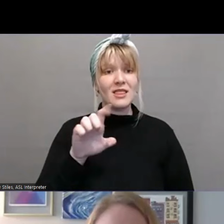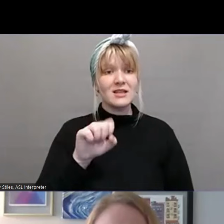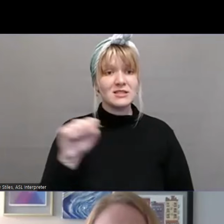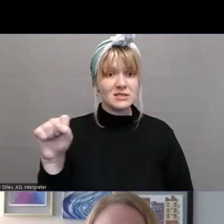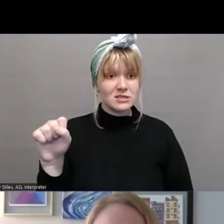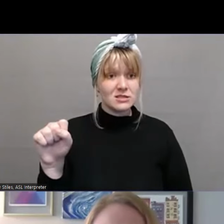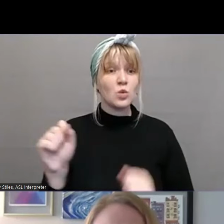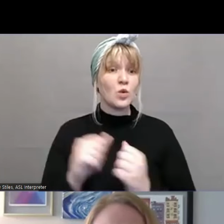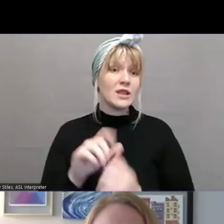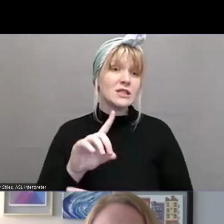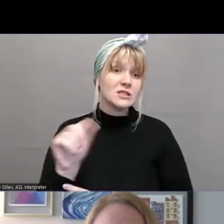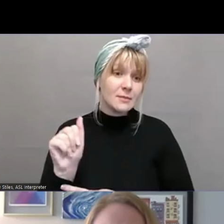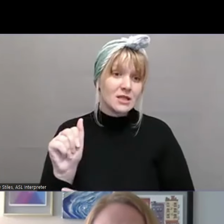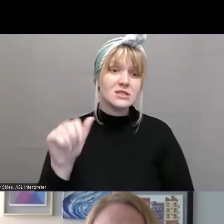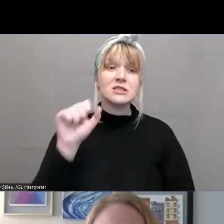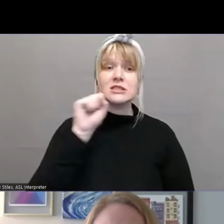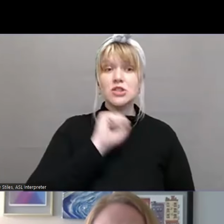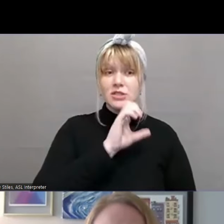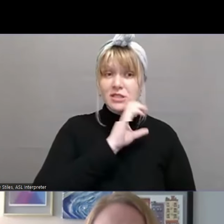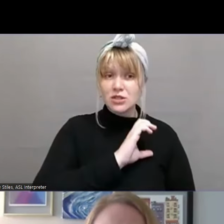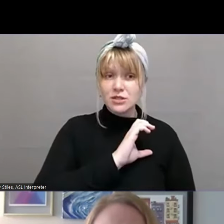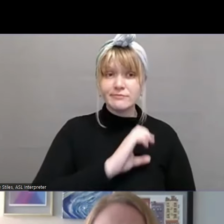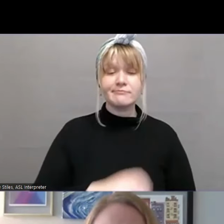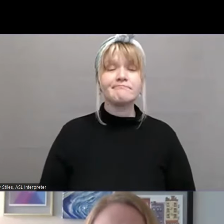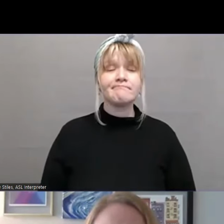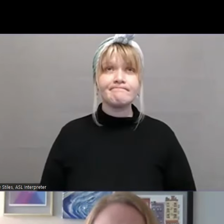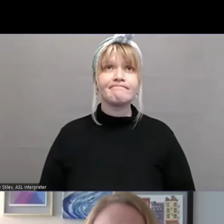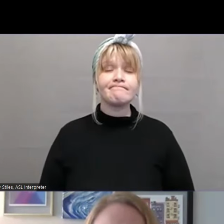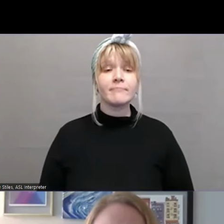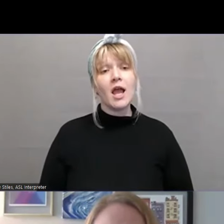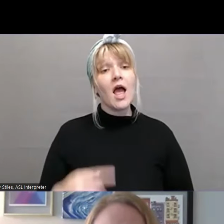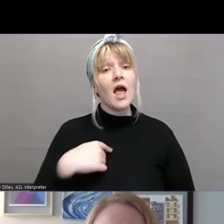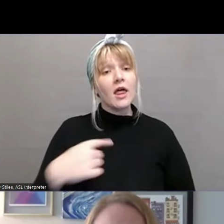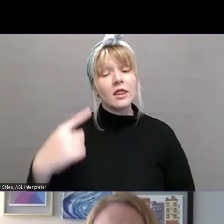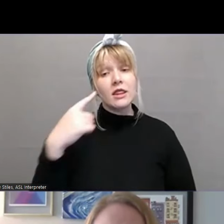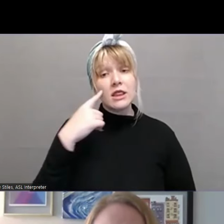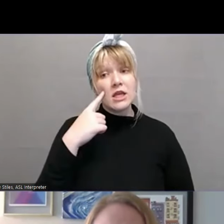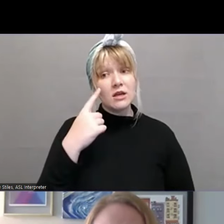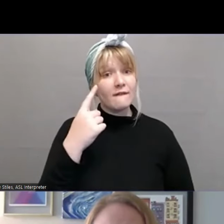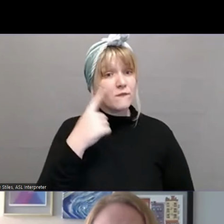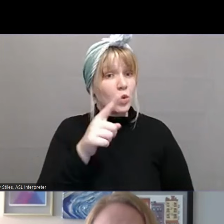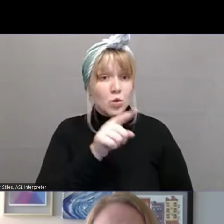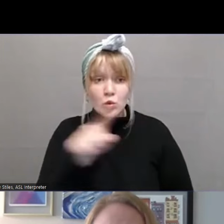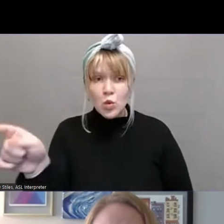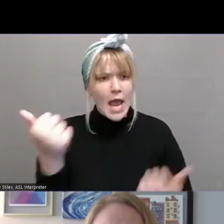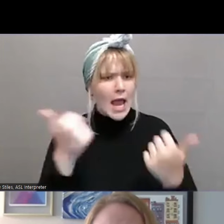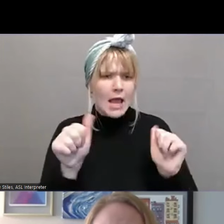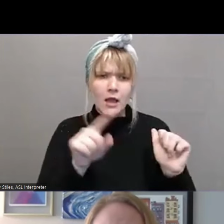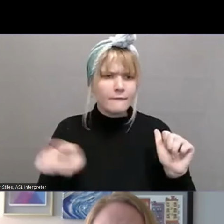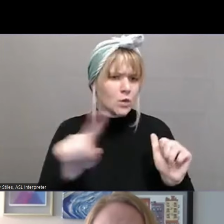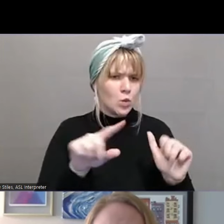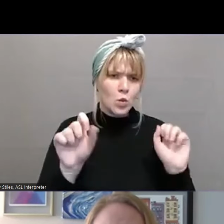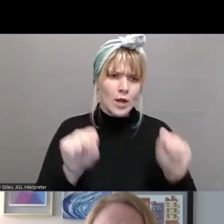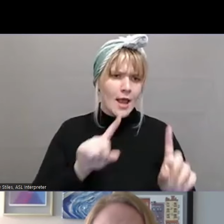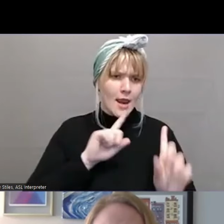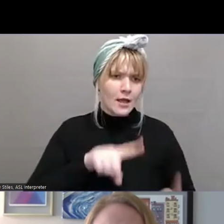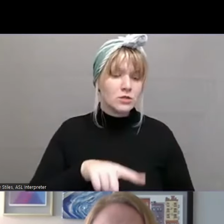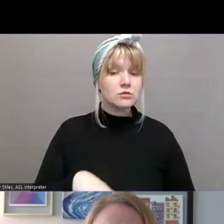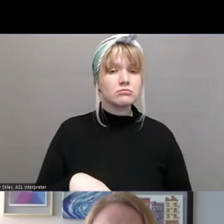I think for any of you on this panel, can you speak about how any of your programs assist